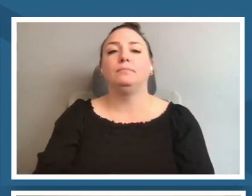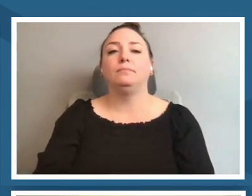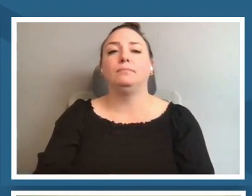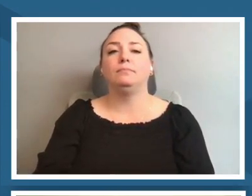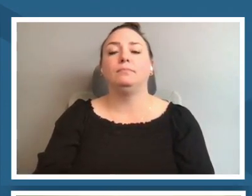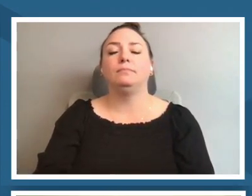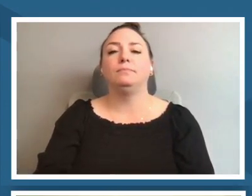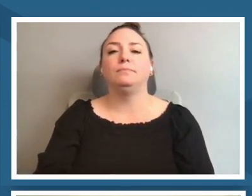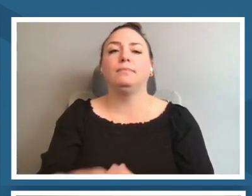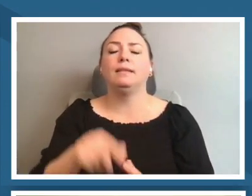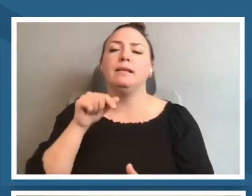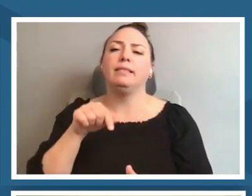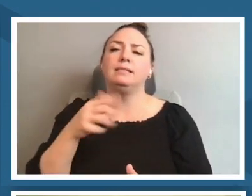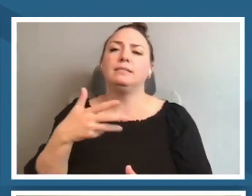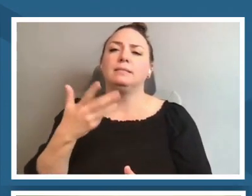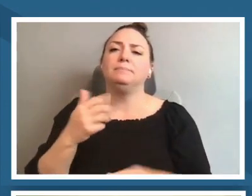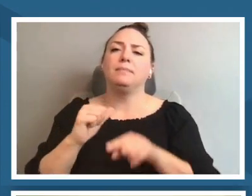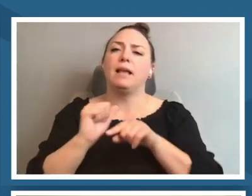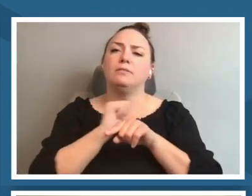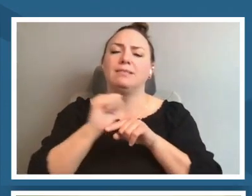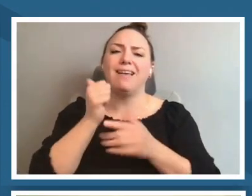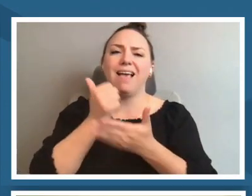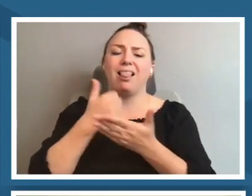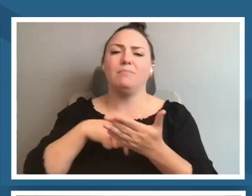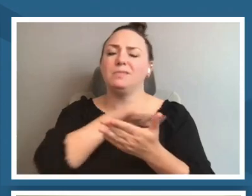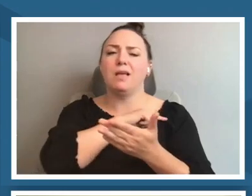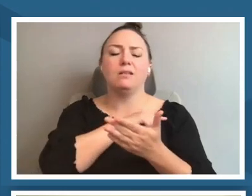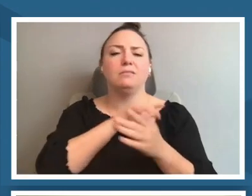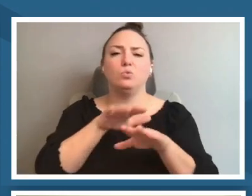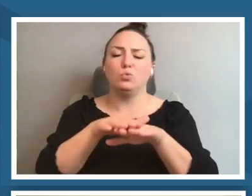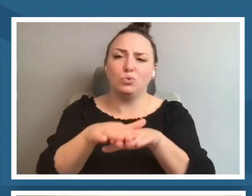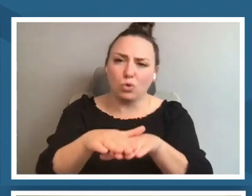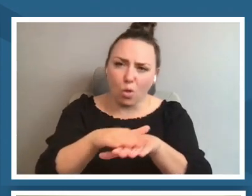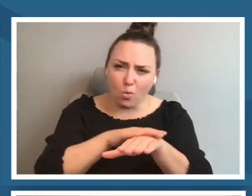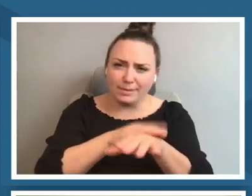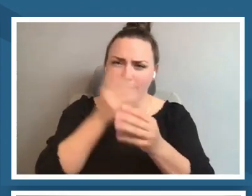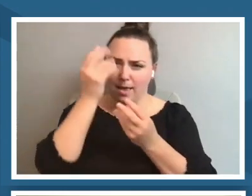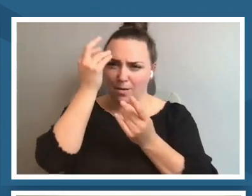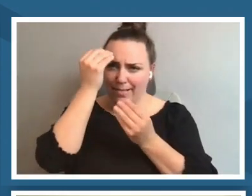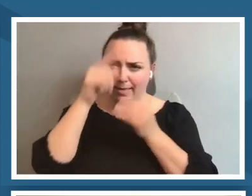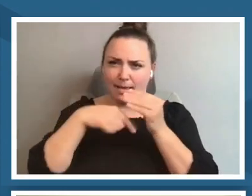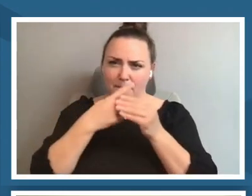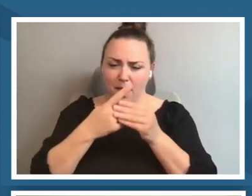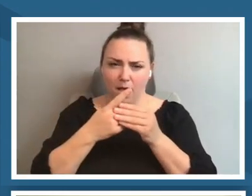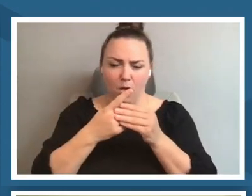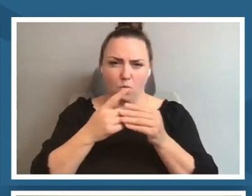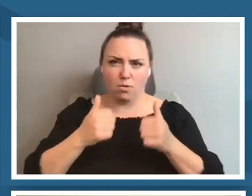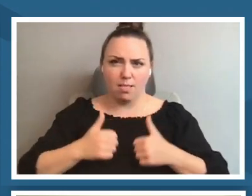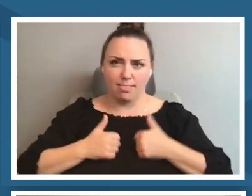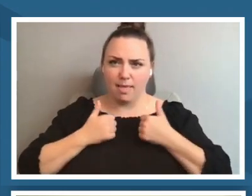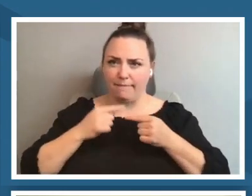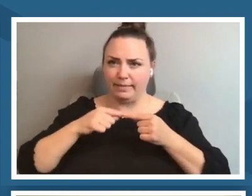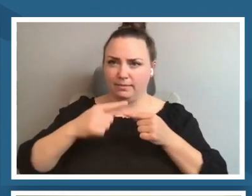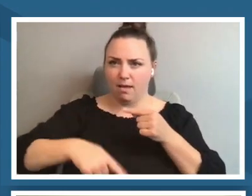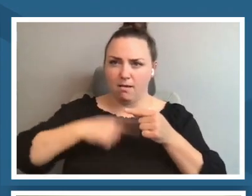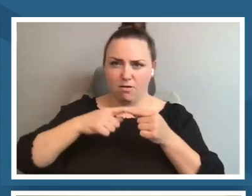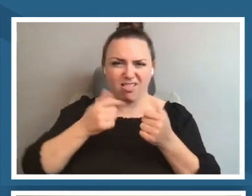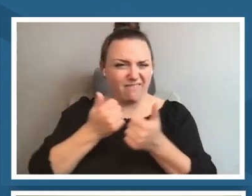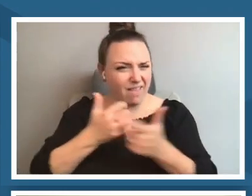helps us to slow down and think about the life cycle of all the stuff we use every day with cell phones kind of as